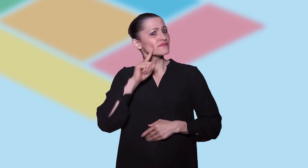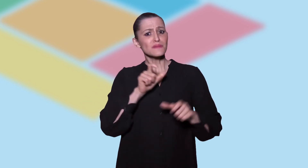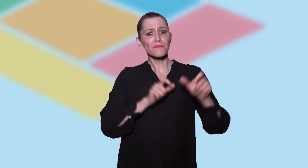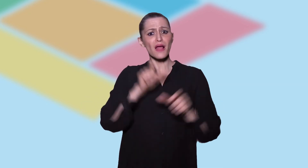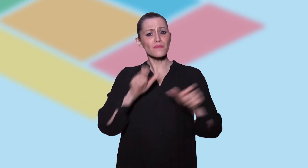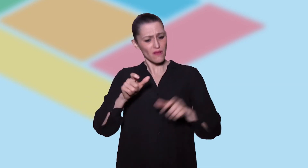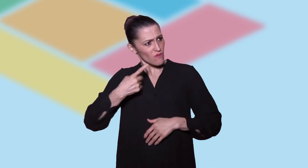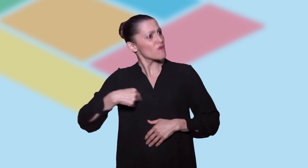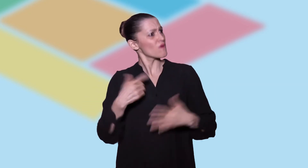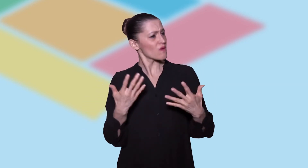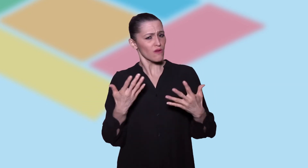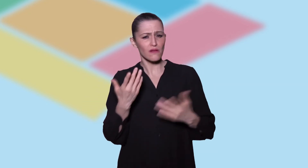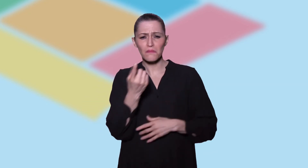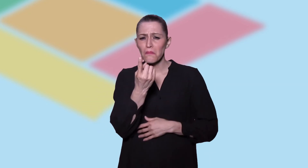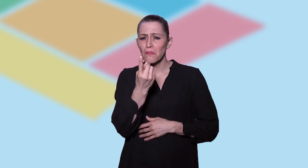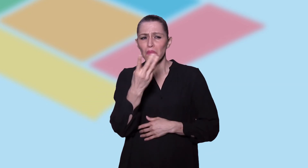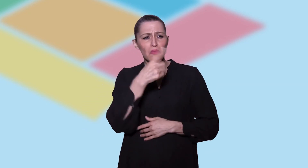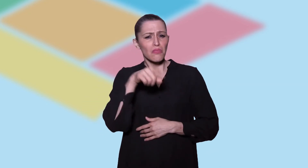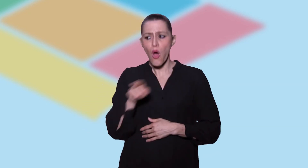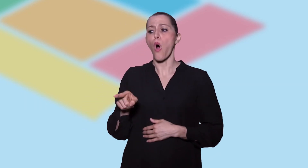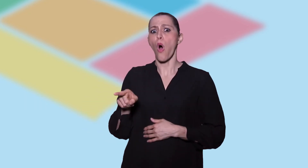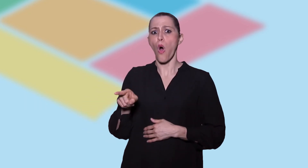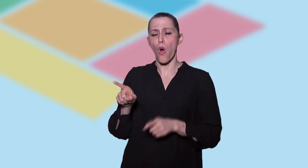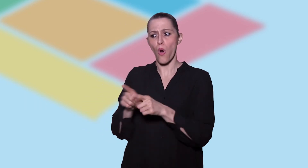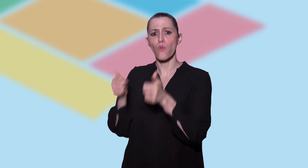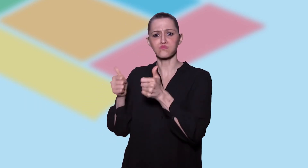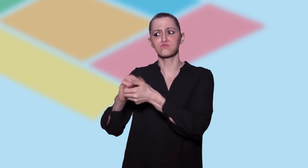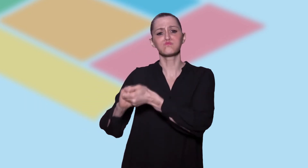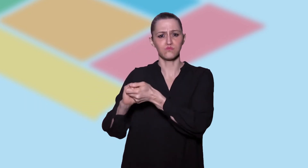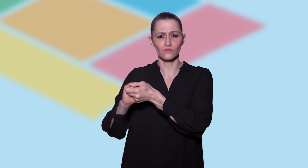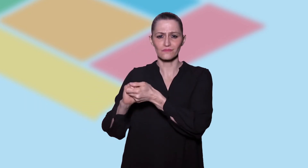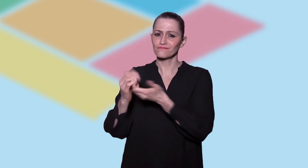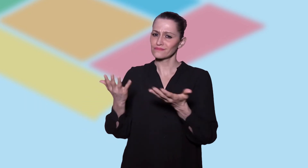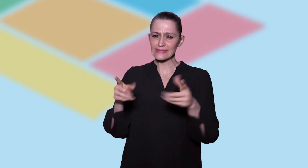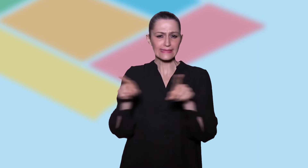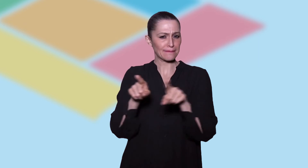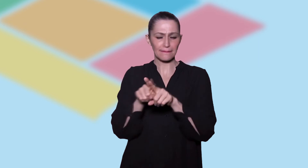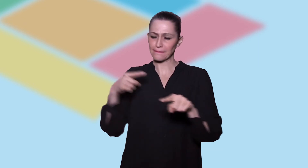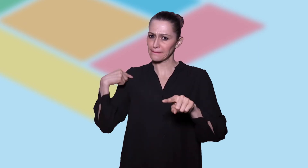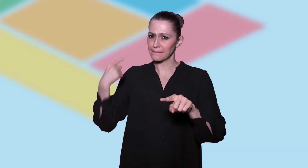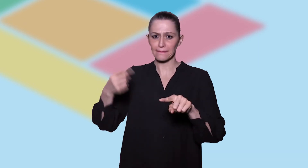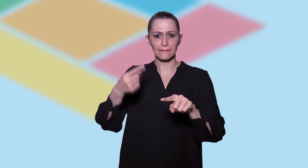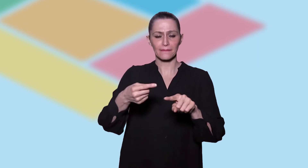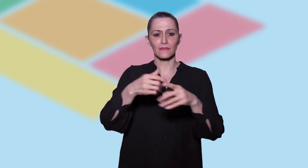and do not recognize our roles as Deaf citizens.